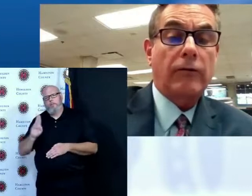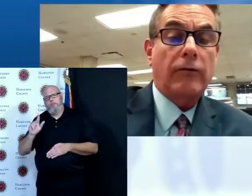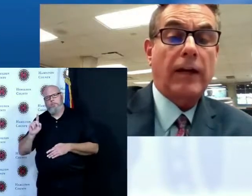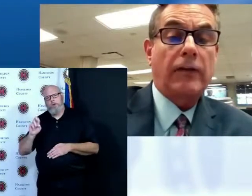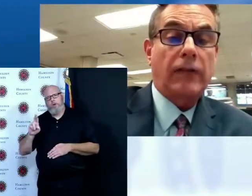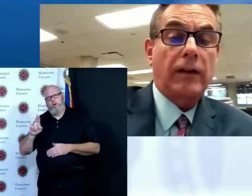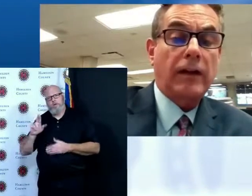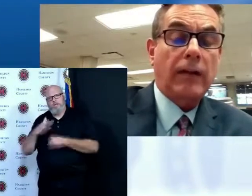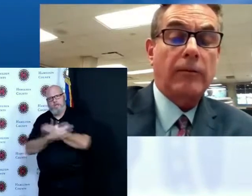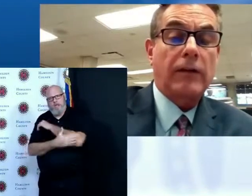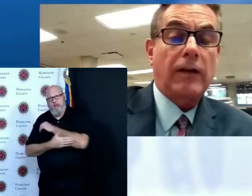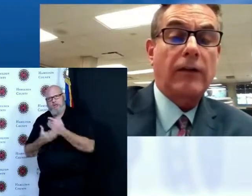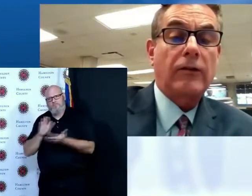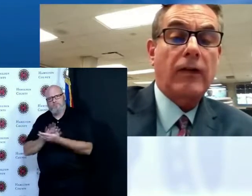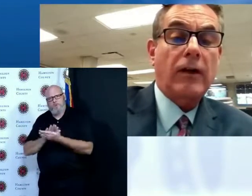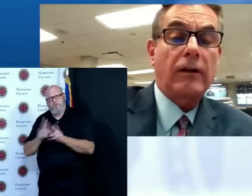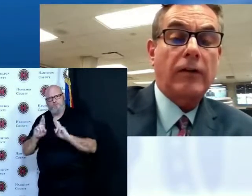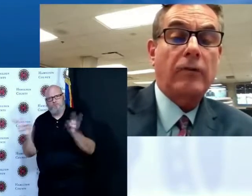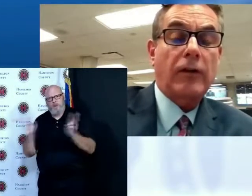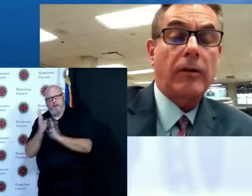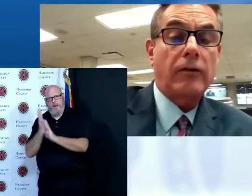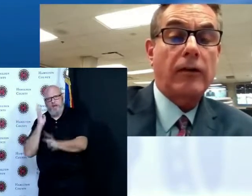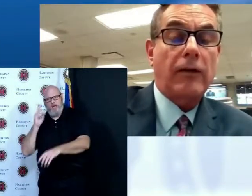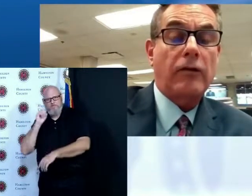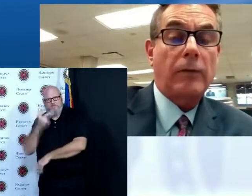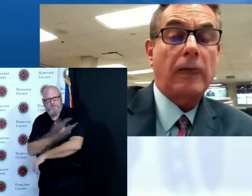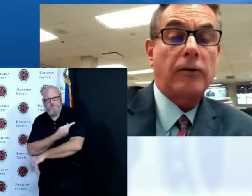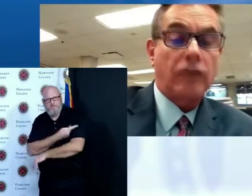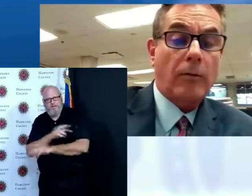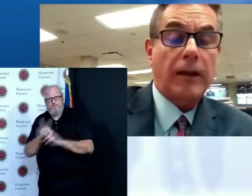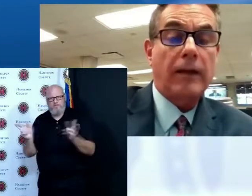for the vaccine and Hamilton County is not seems like butler county has been able to jump ahead